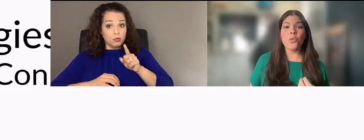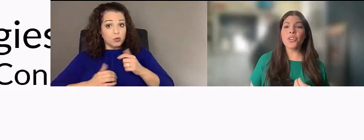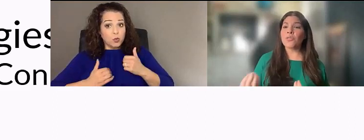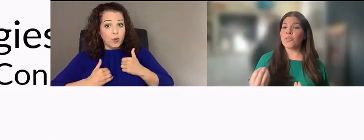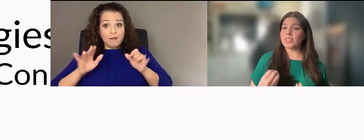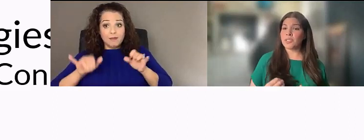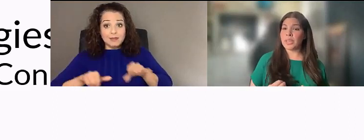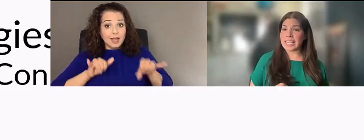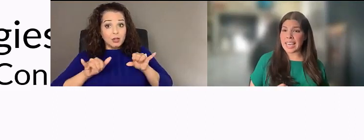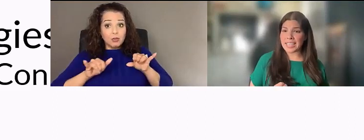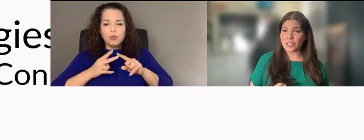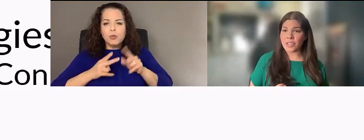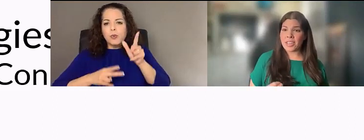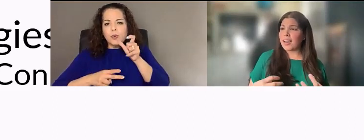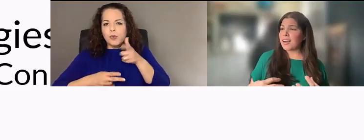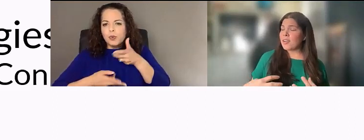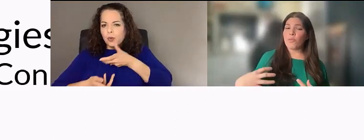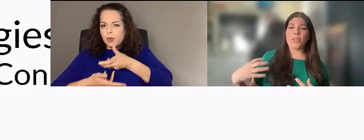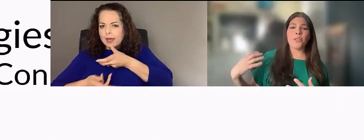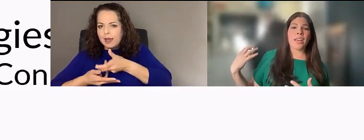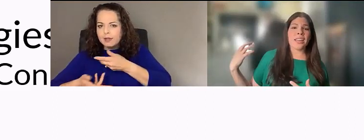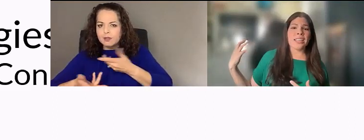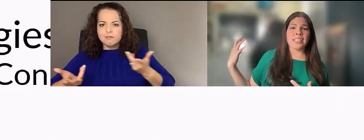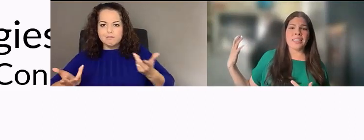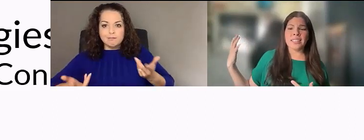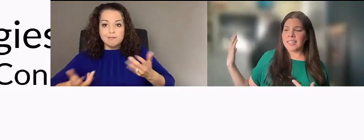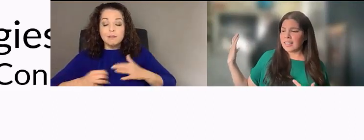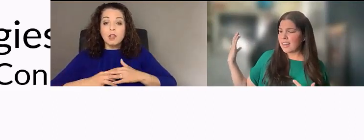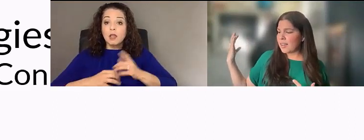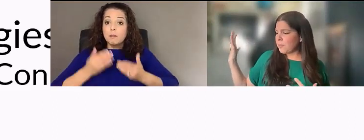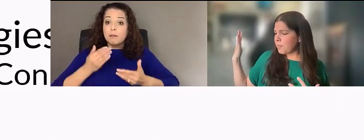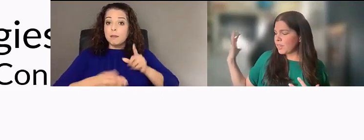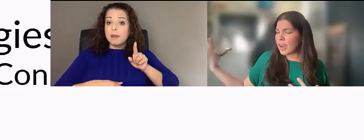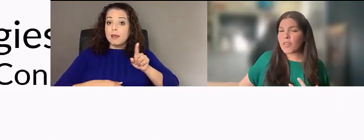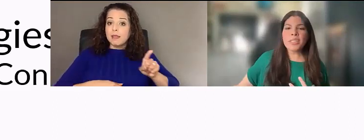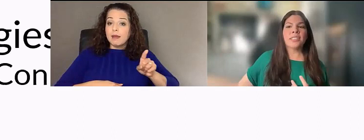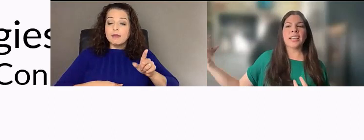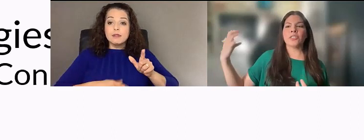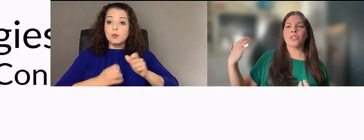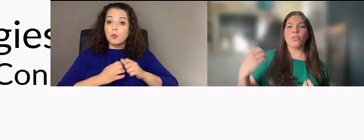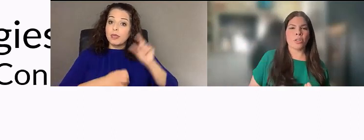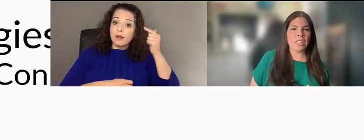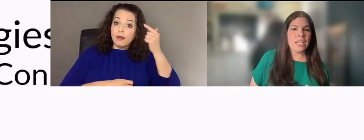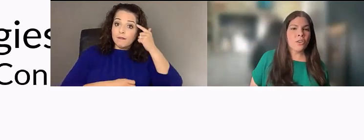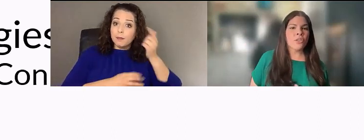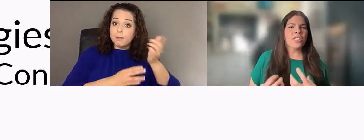Who are you going to engage? Whether that is in the government sector, or legal,